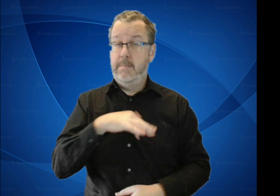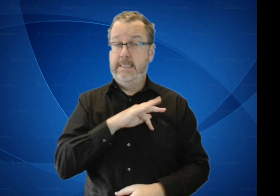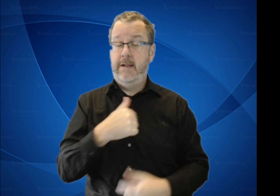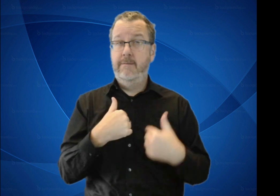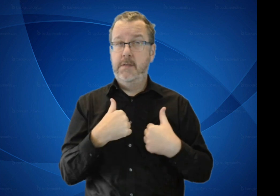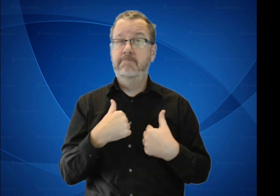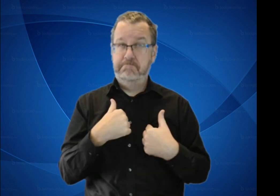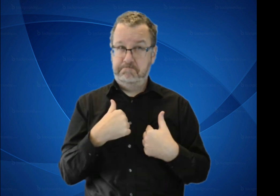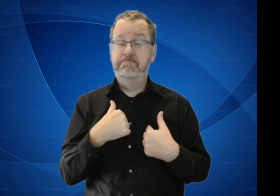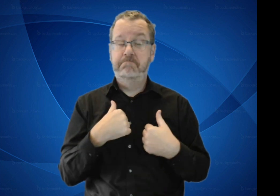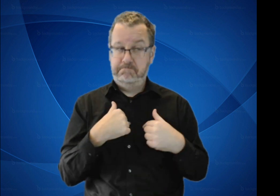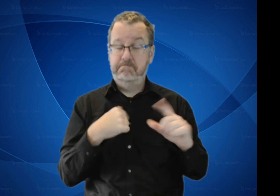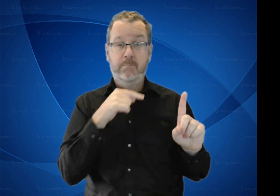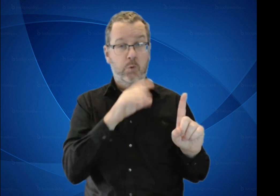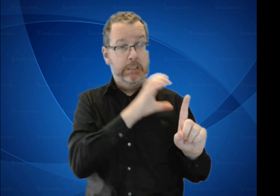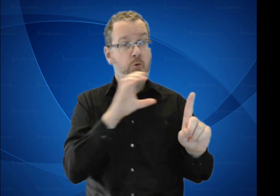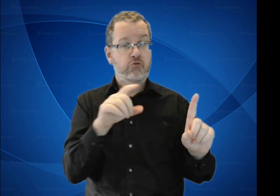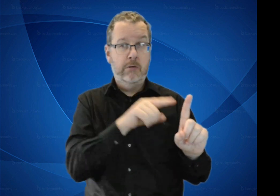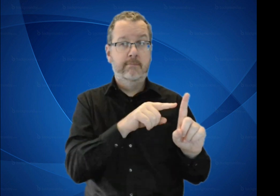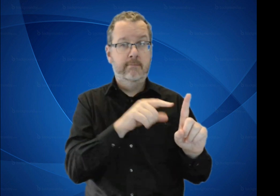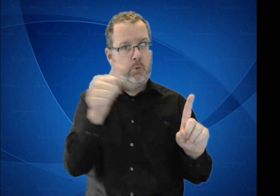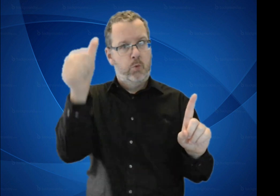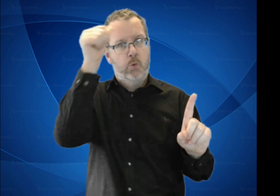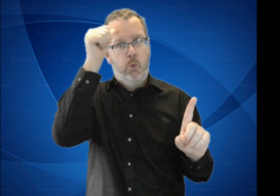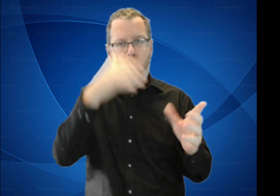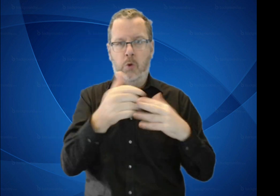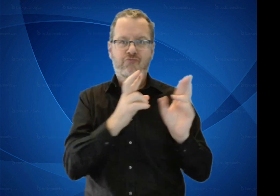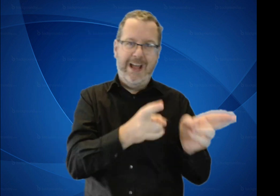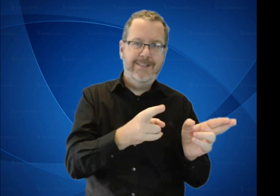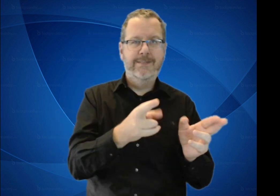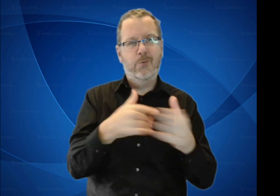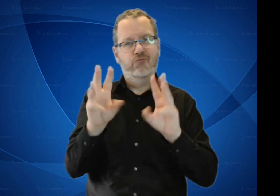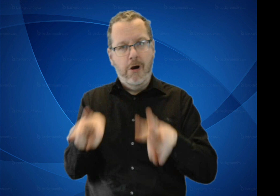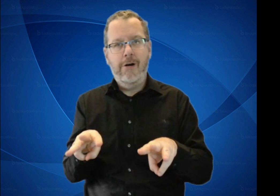it's tempting to conclude that Cornelius knew right from wrong,